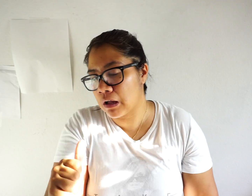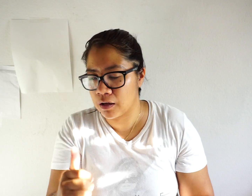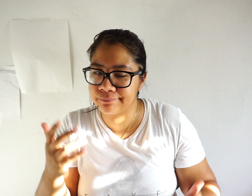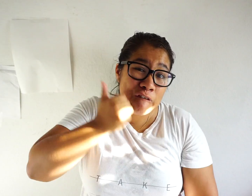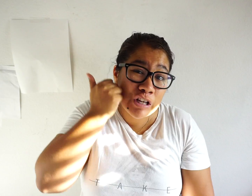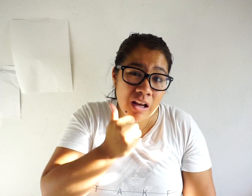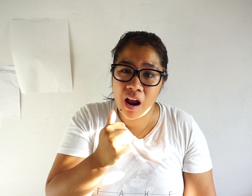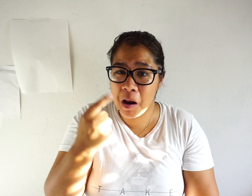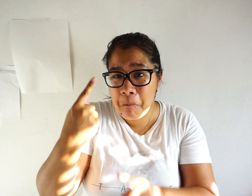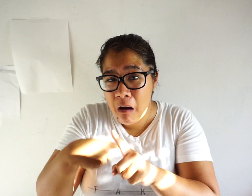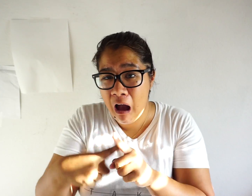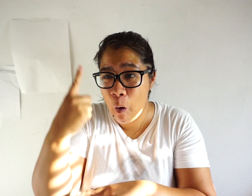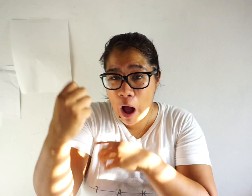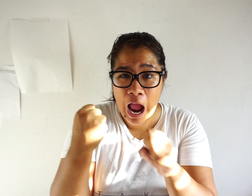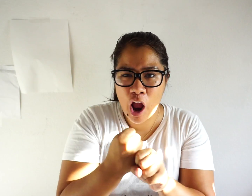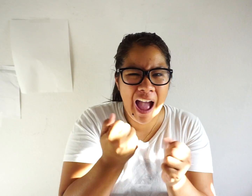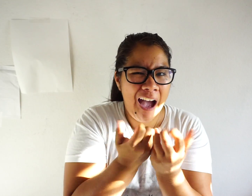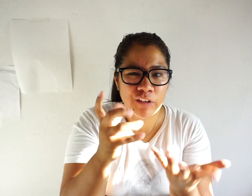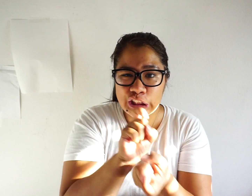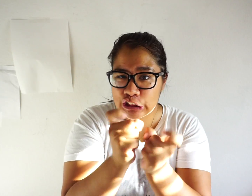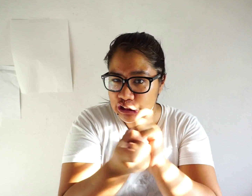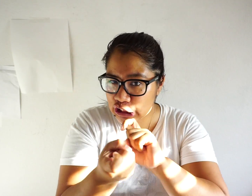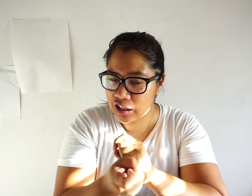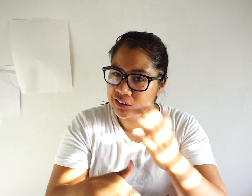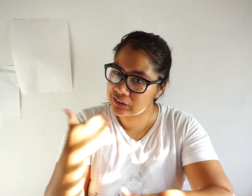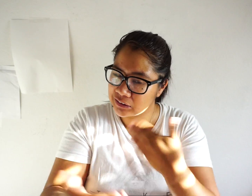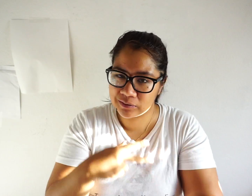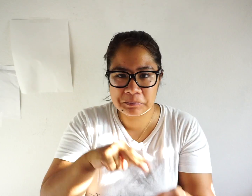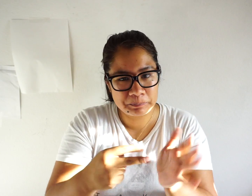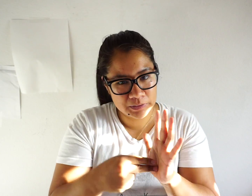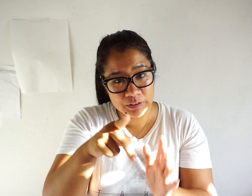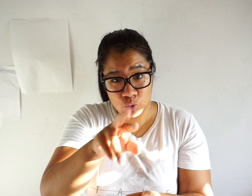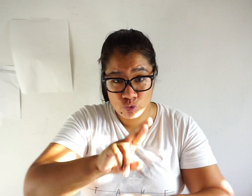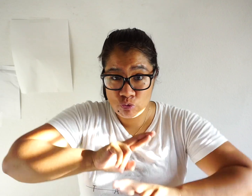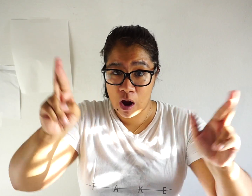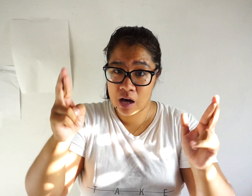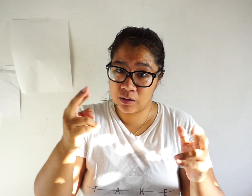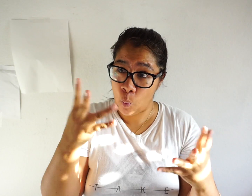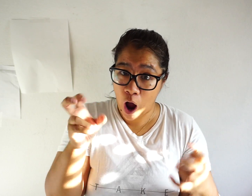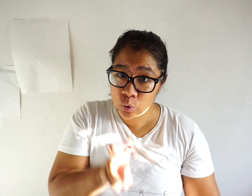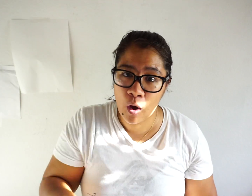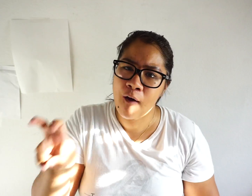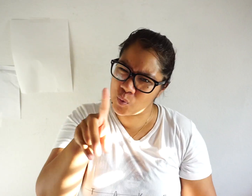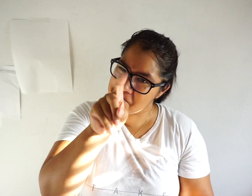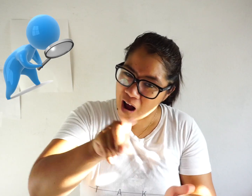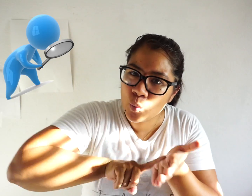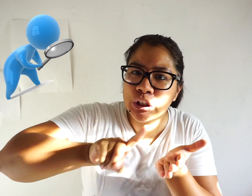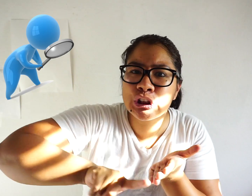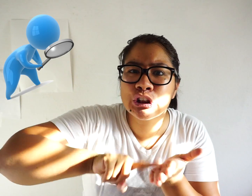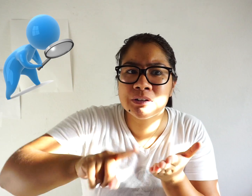Every day, month and year, everything is always changing So when you are ready to travel, you must research!